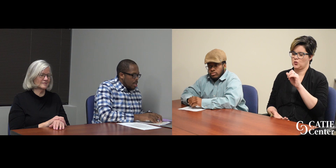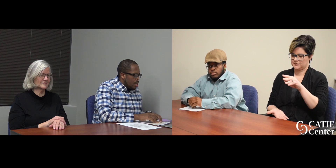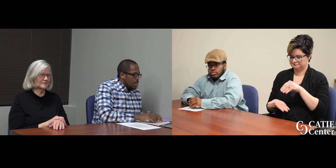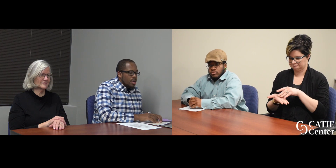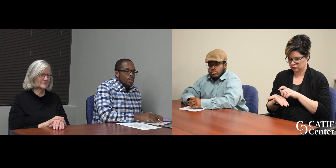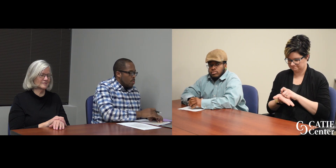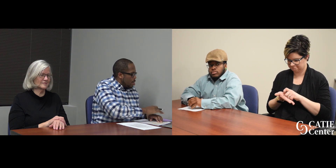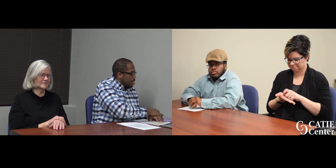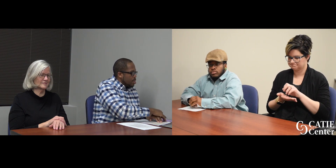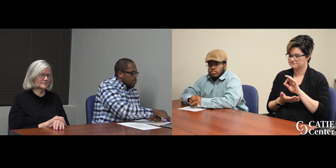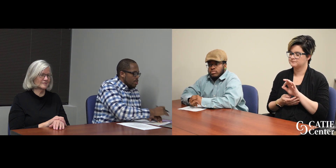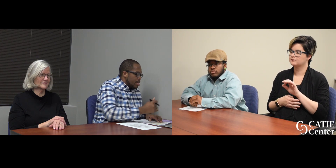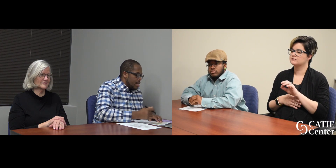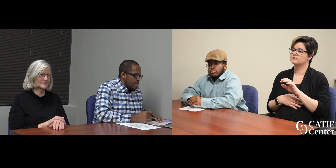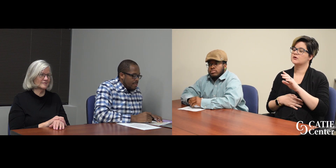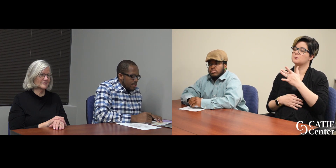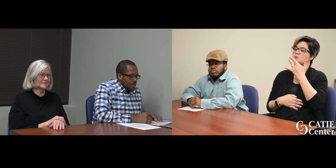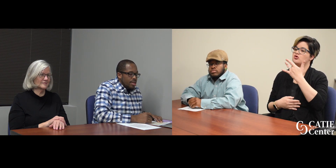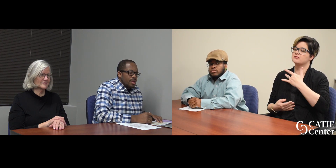And then, what is your date of birth?